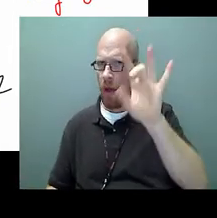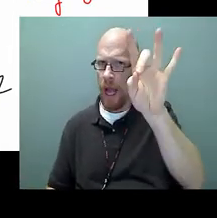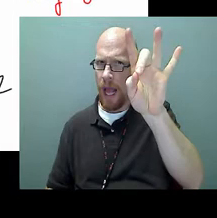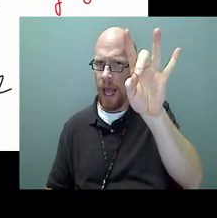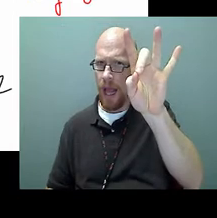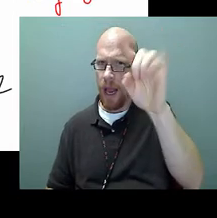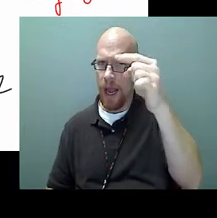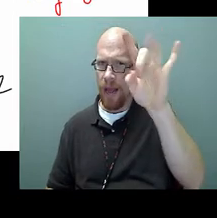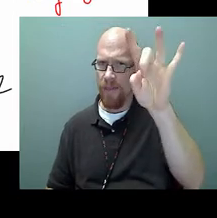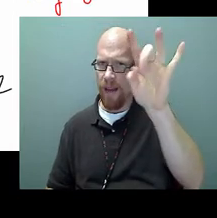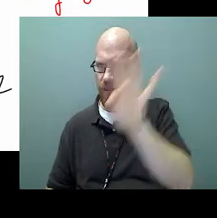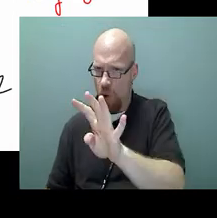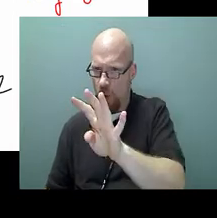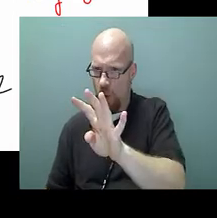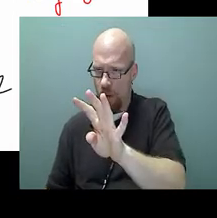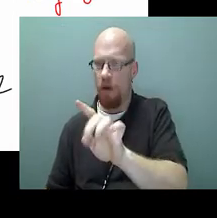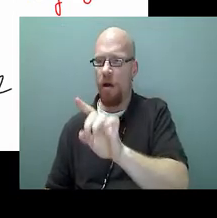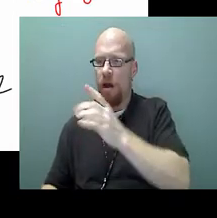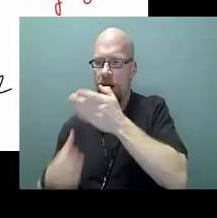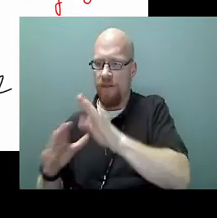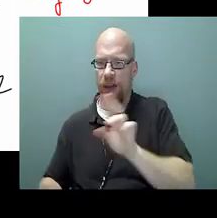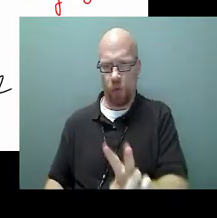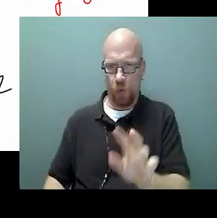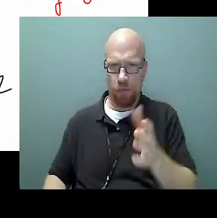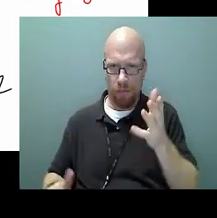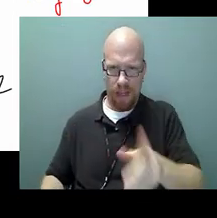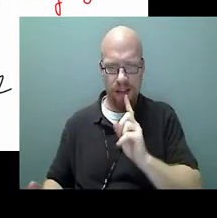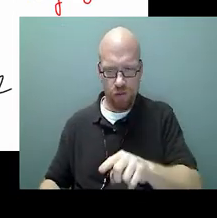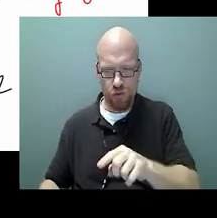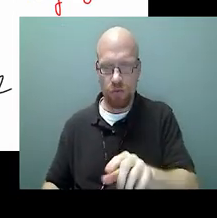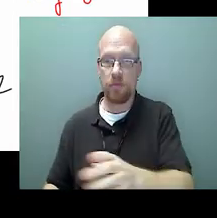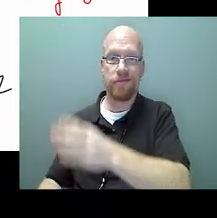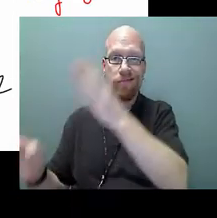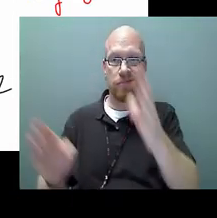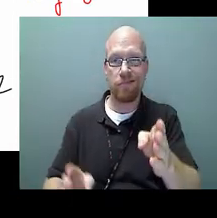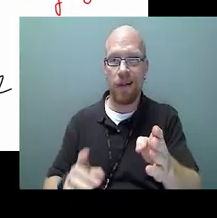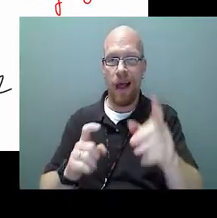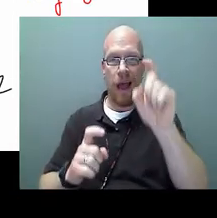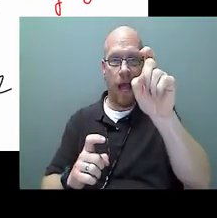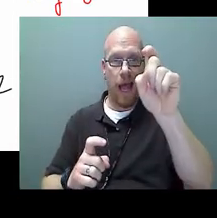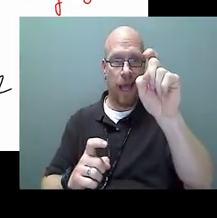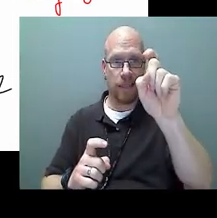you can see how I move my pen back and forth and what I was doing.